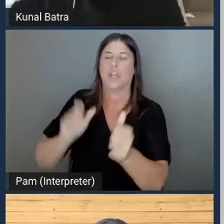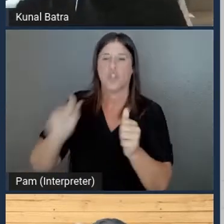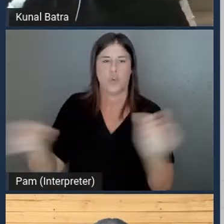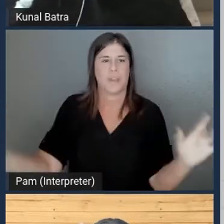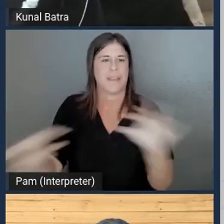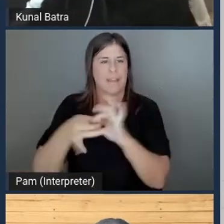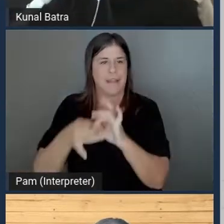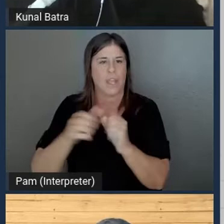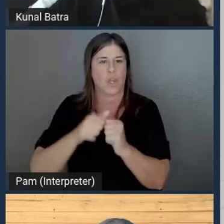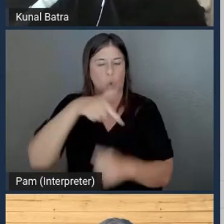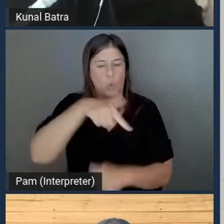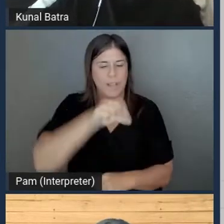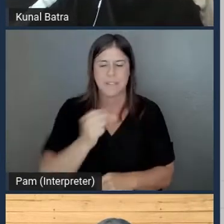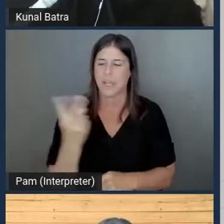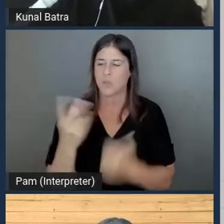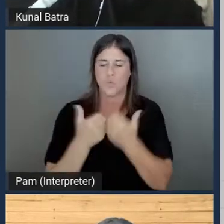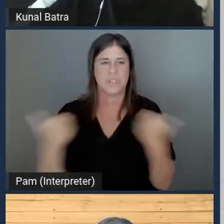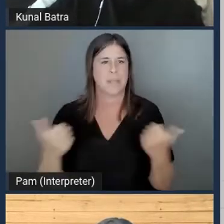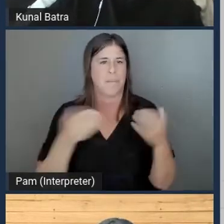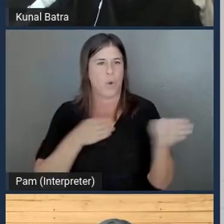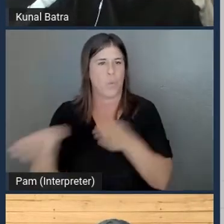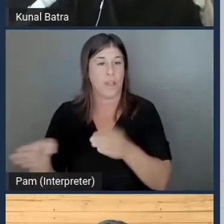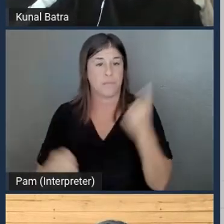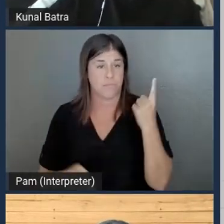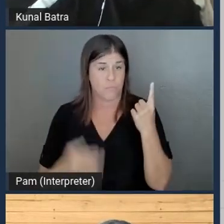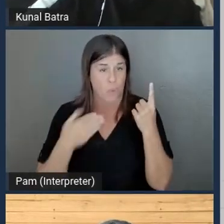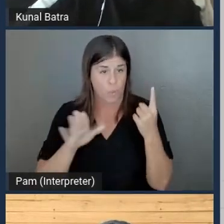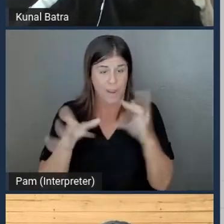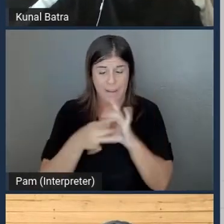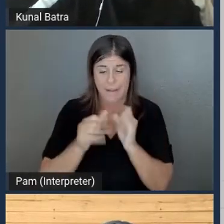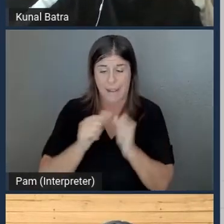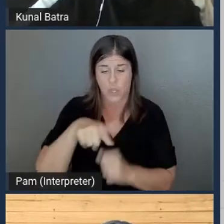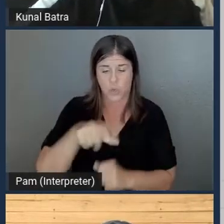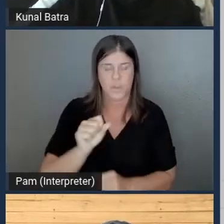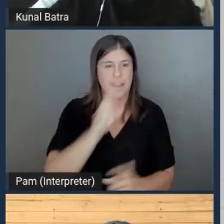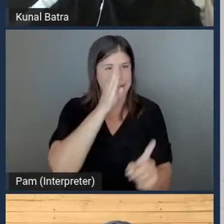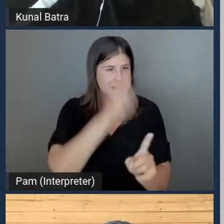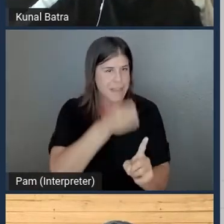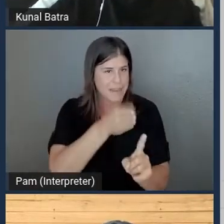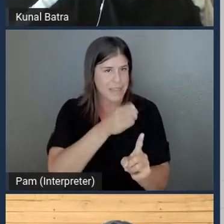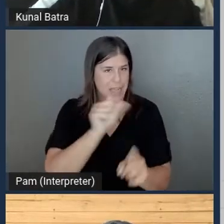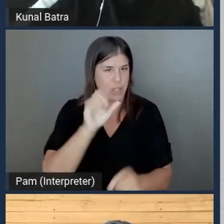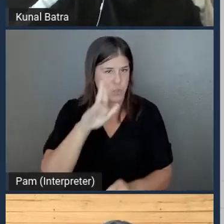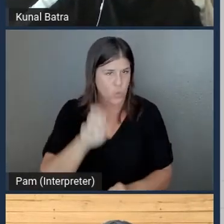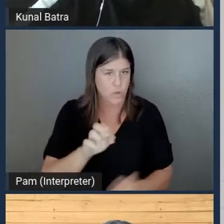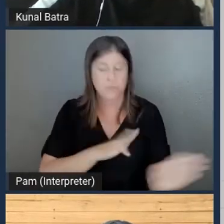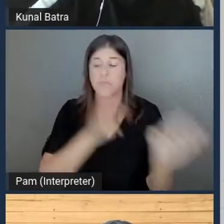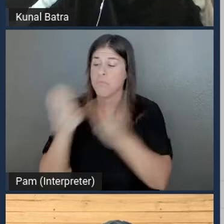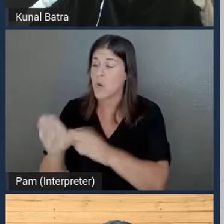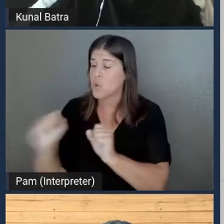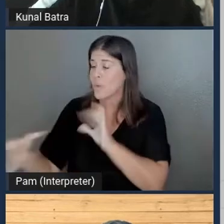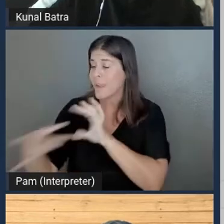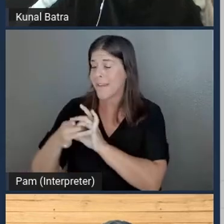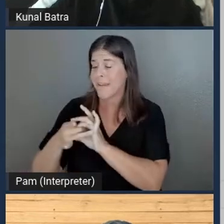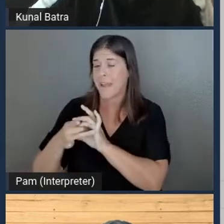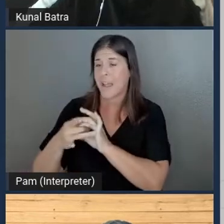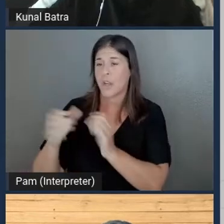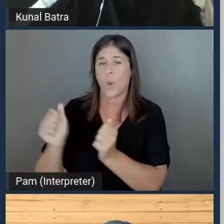in two different ways. One way is you can connect it directly to your source, or you can connect it via SPICE.